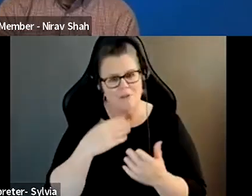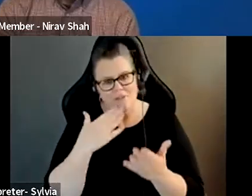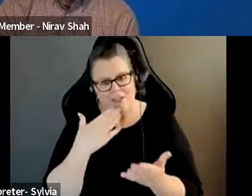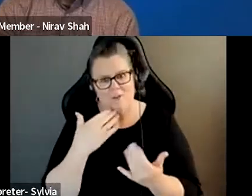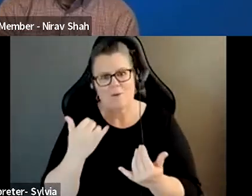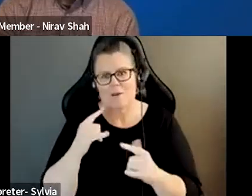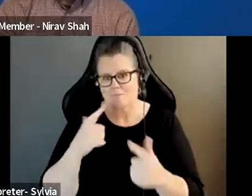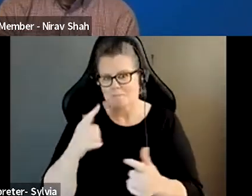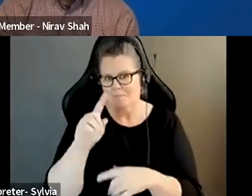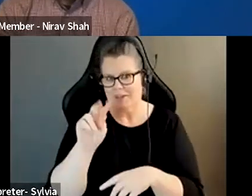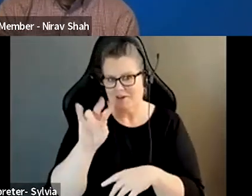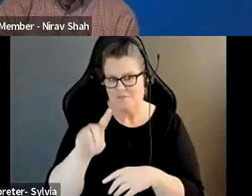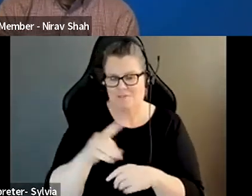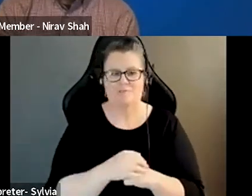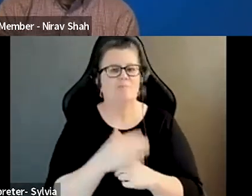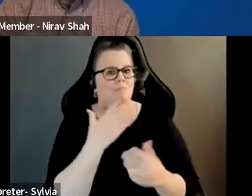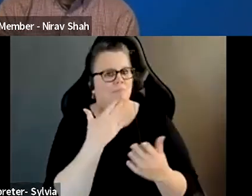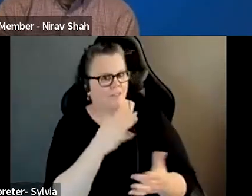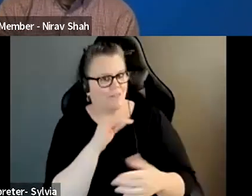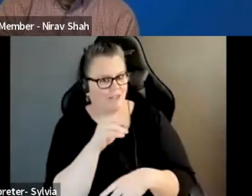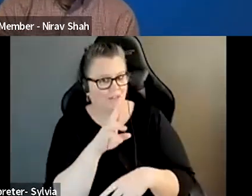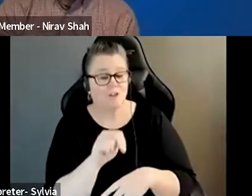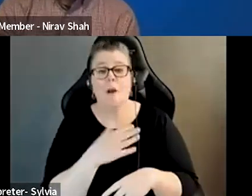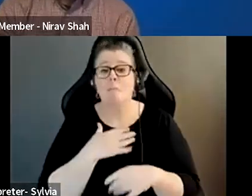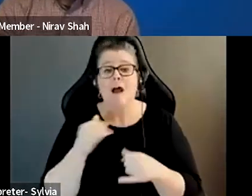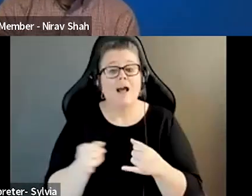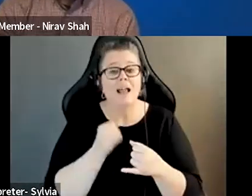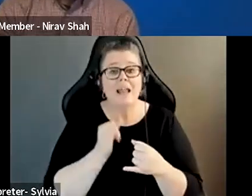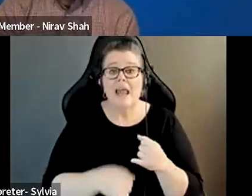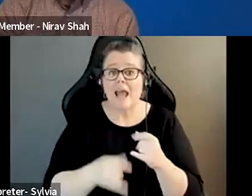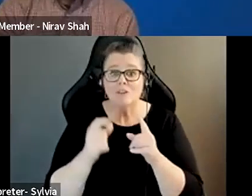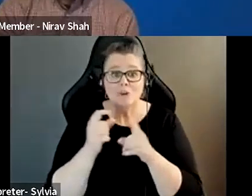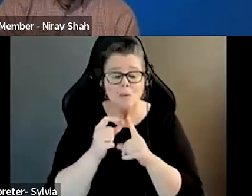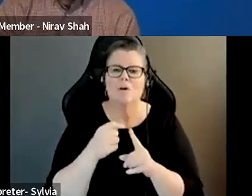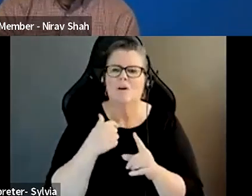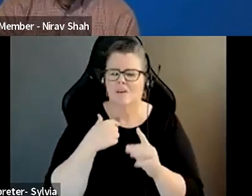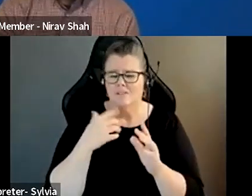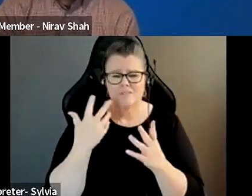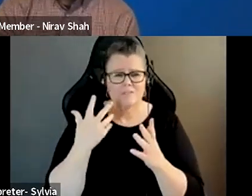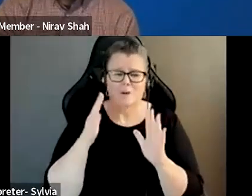Wow, thank you, John. And our last two words are my great appreciation for all of the members of the ACD